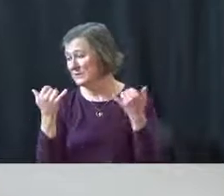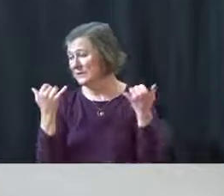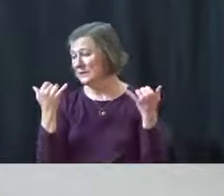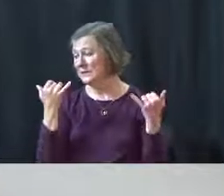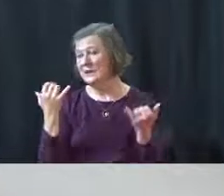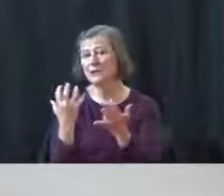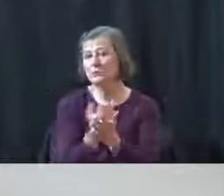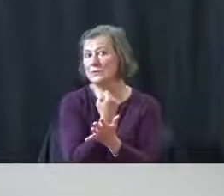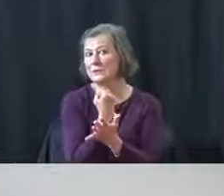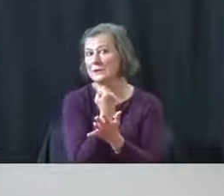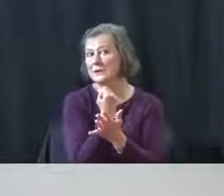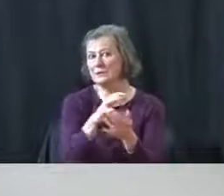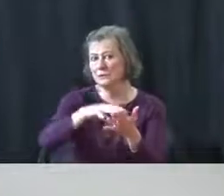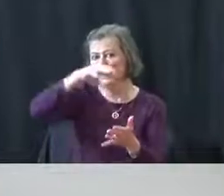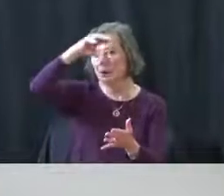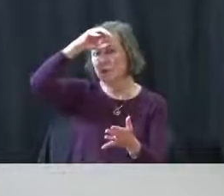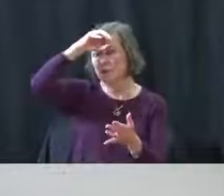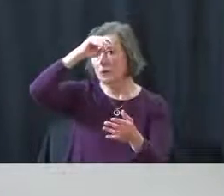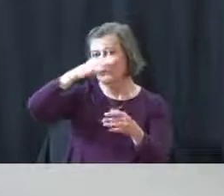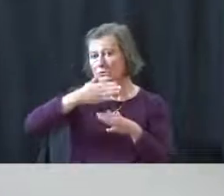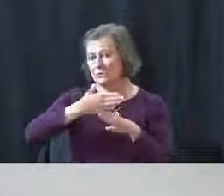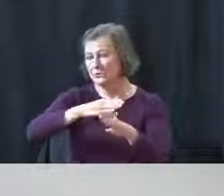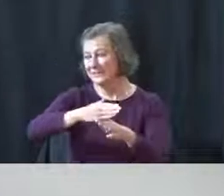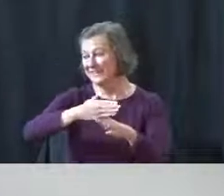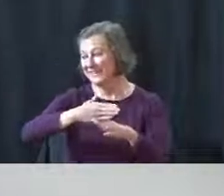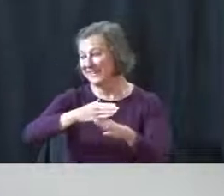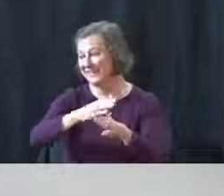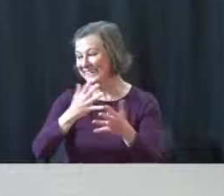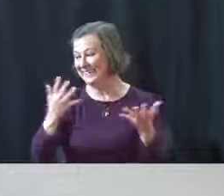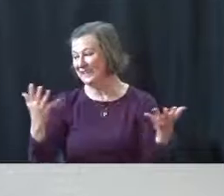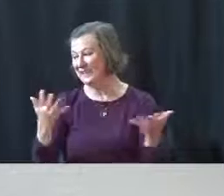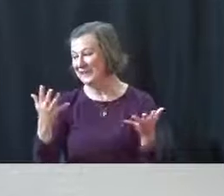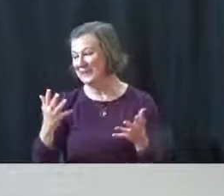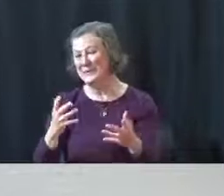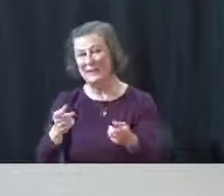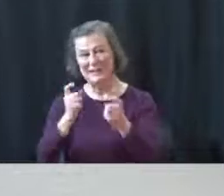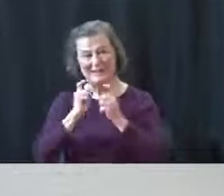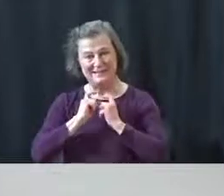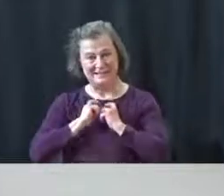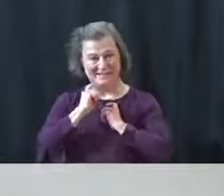Now's our last chance to learn to share What's been given to me and you.